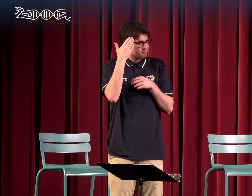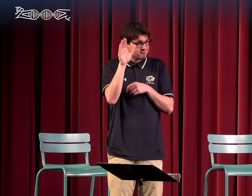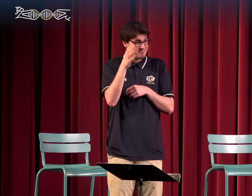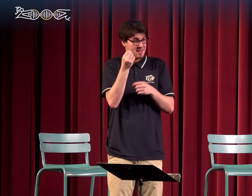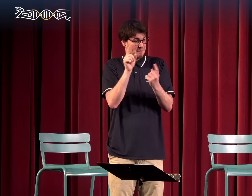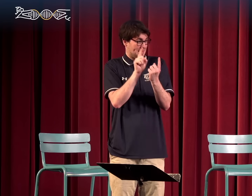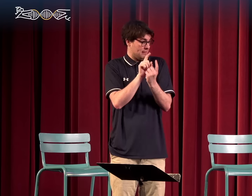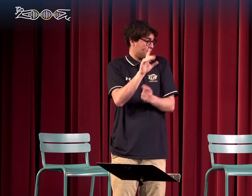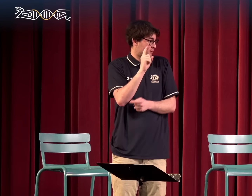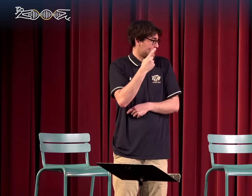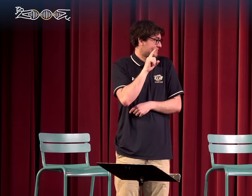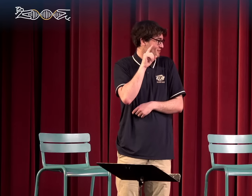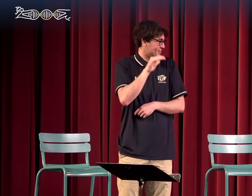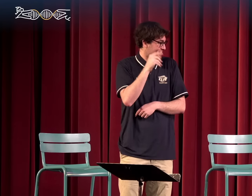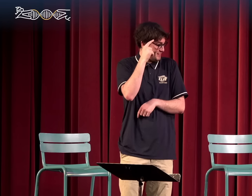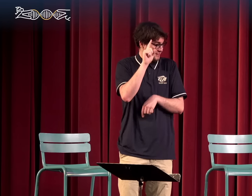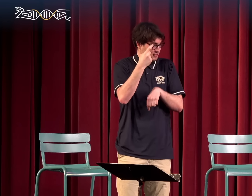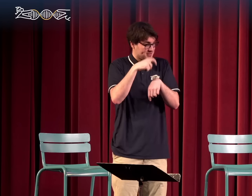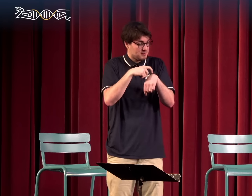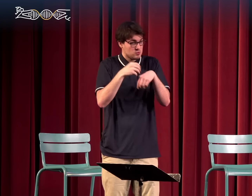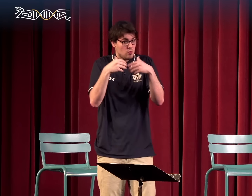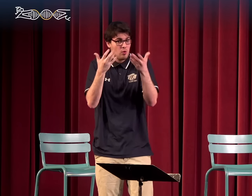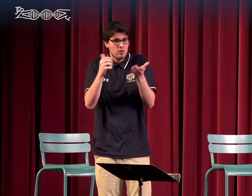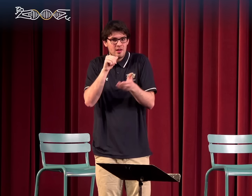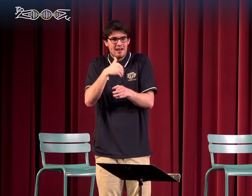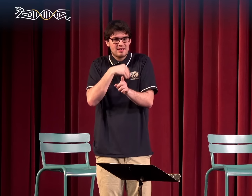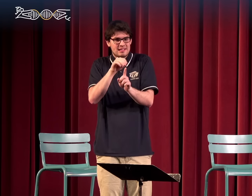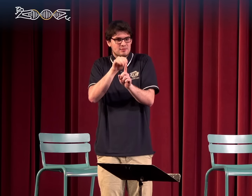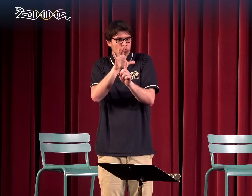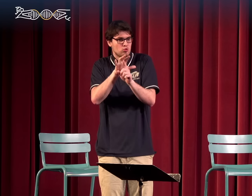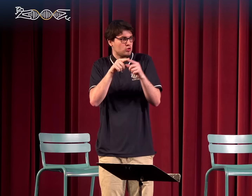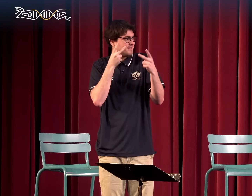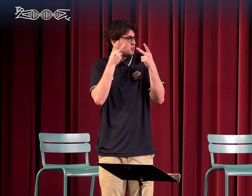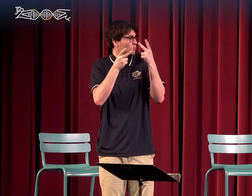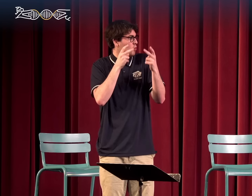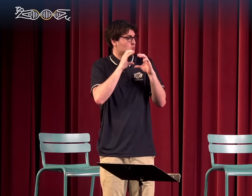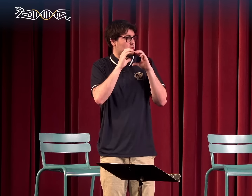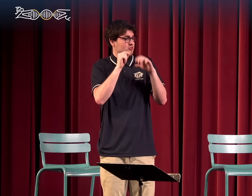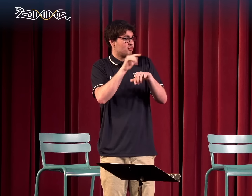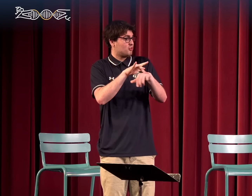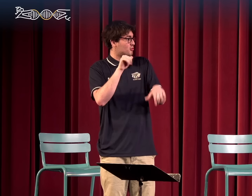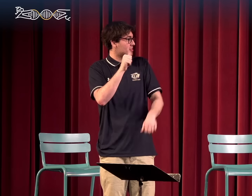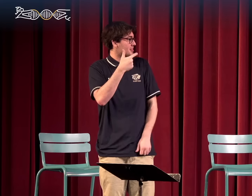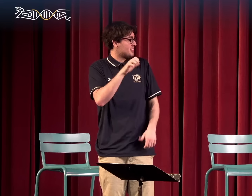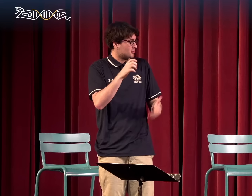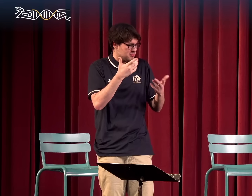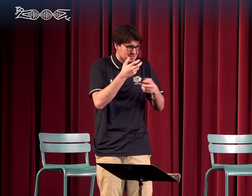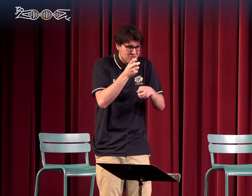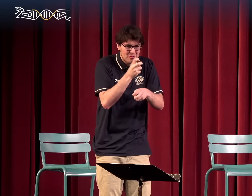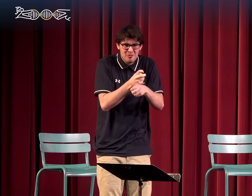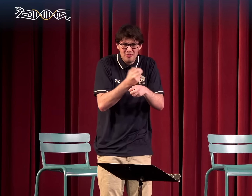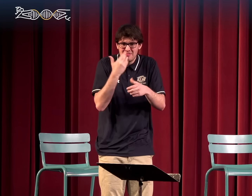for the first time a Deaf person, when they have a Deaf child. Communication is not happening at an early age.